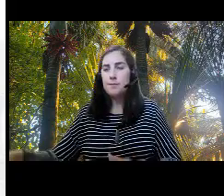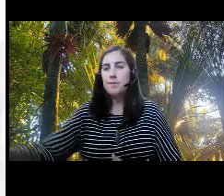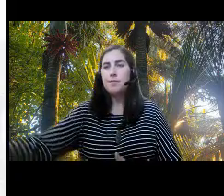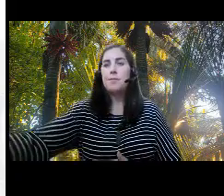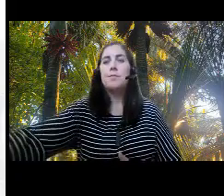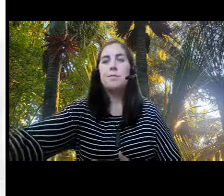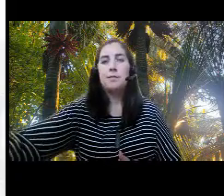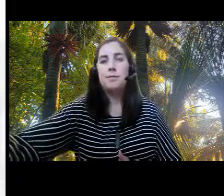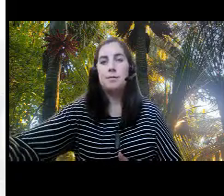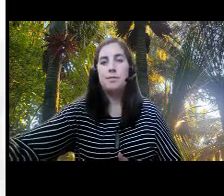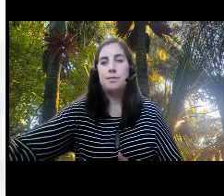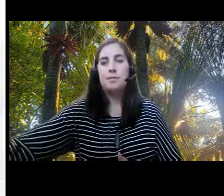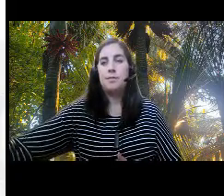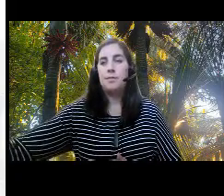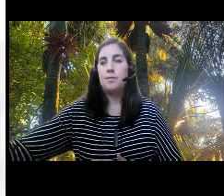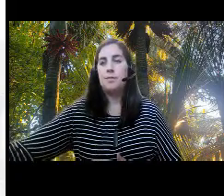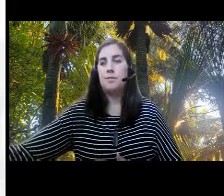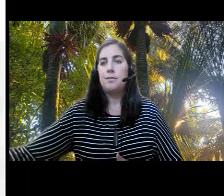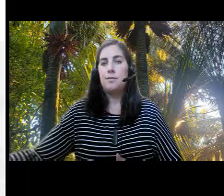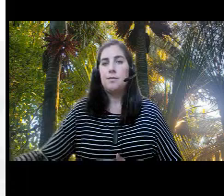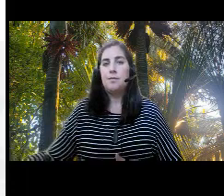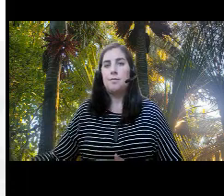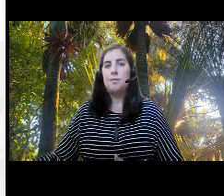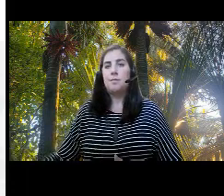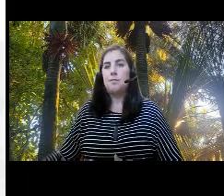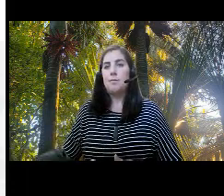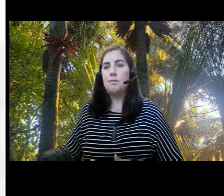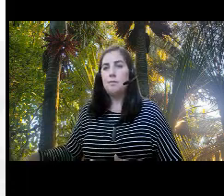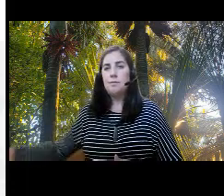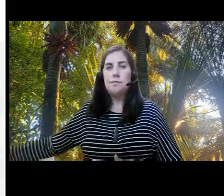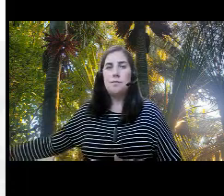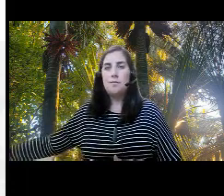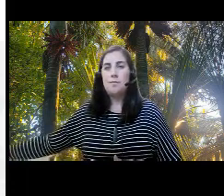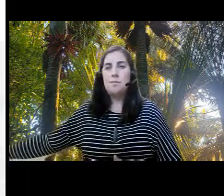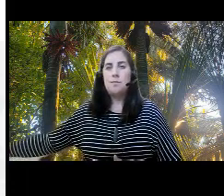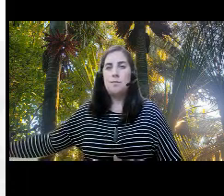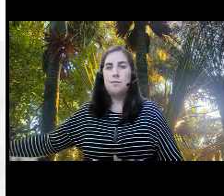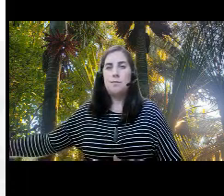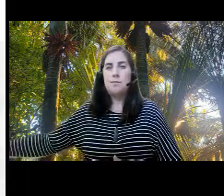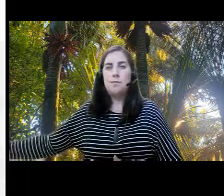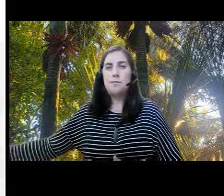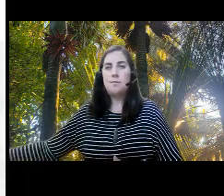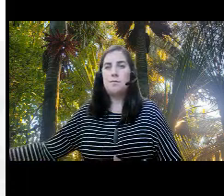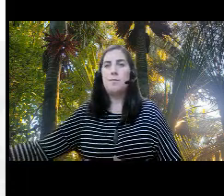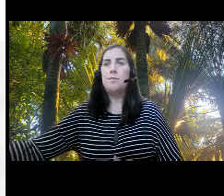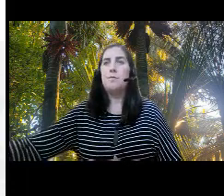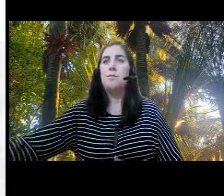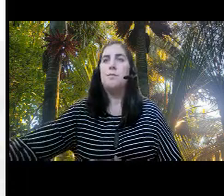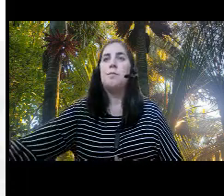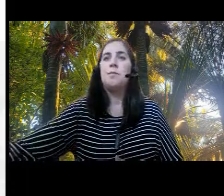So here we have a pre-development site. We do suggest to use the tools pre-and post-development.